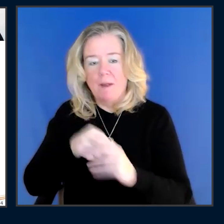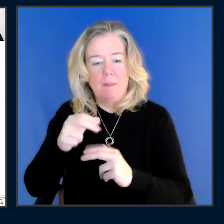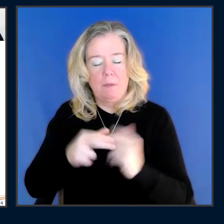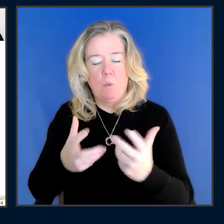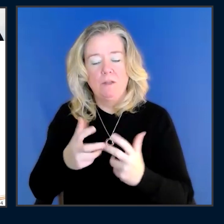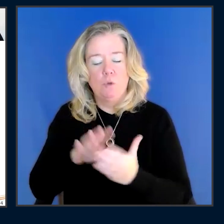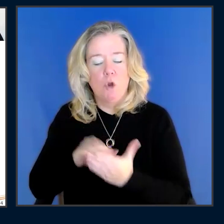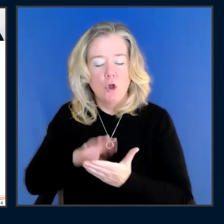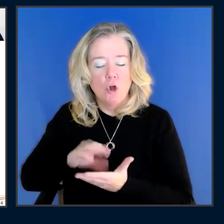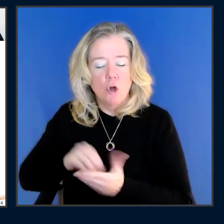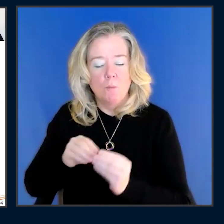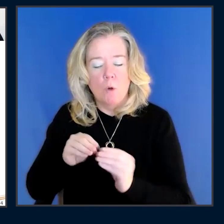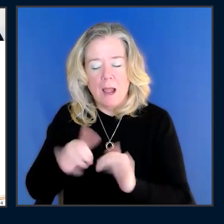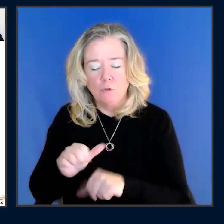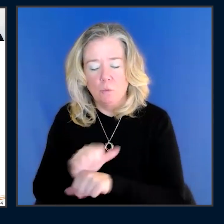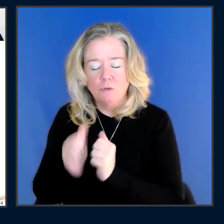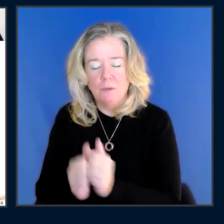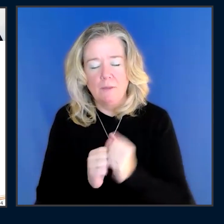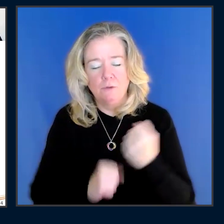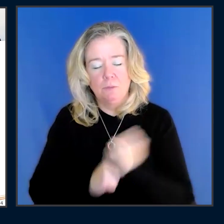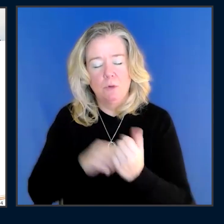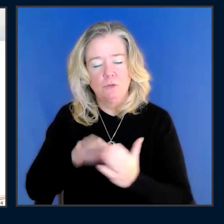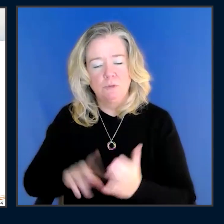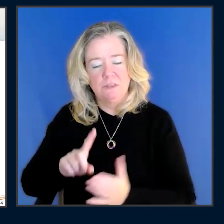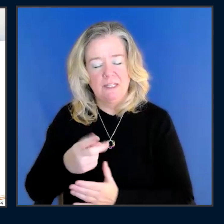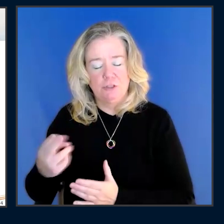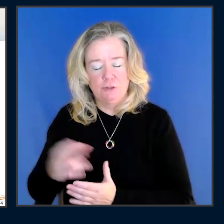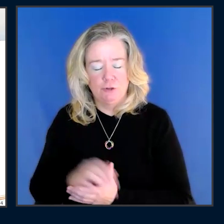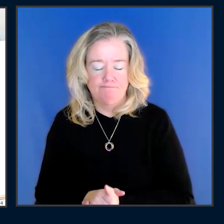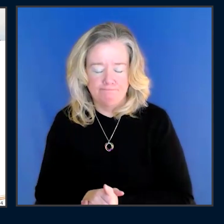who is looking to build their awareness of how to work together and to support students